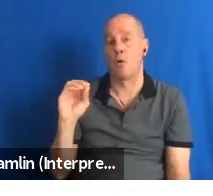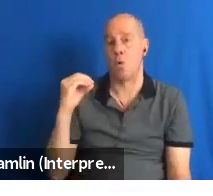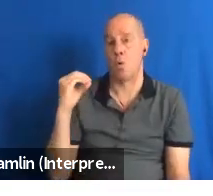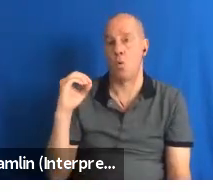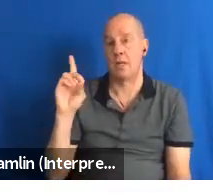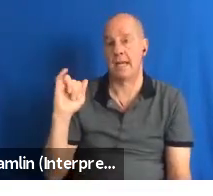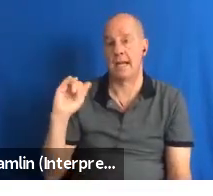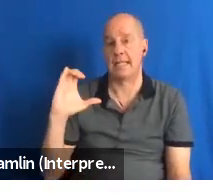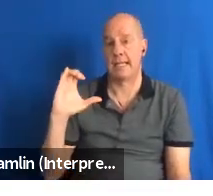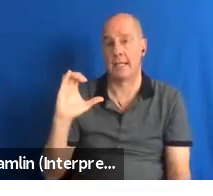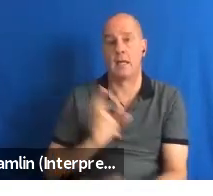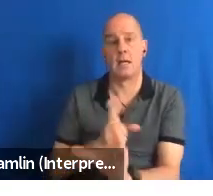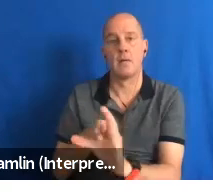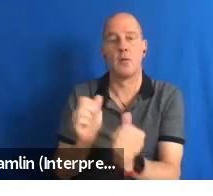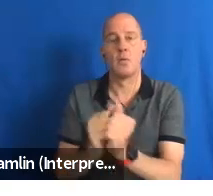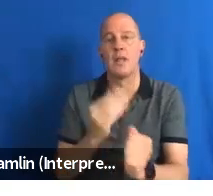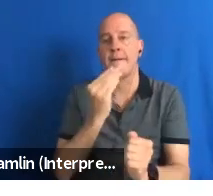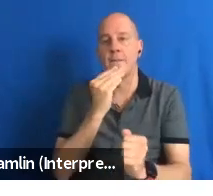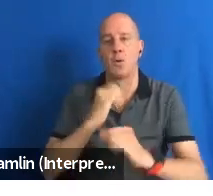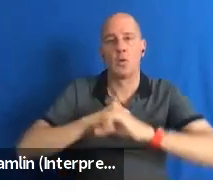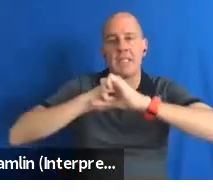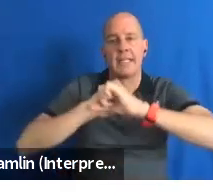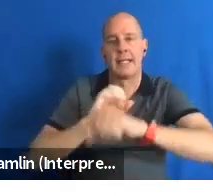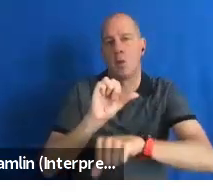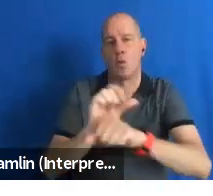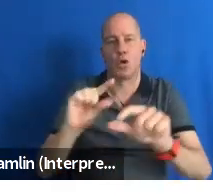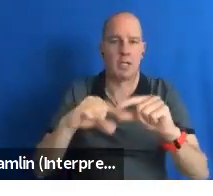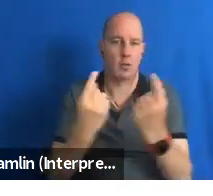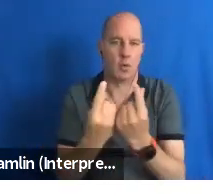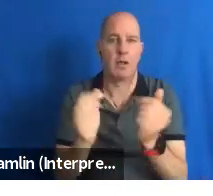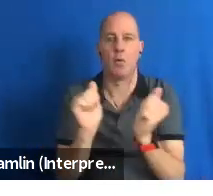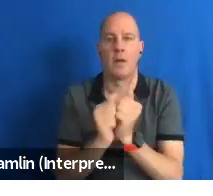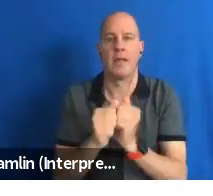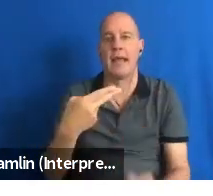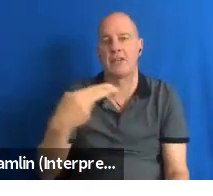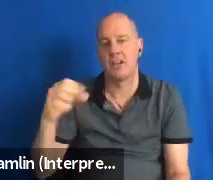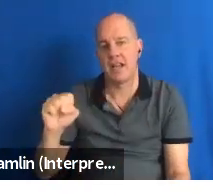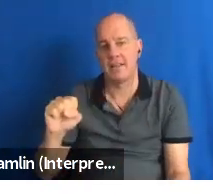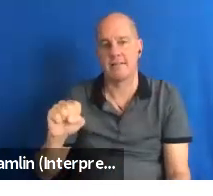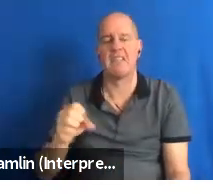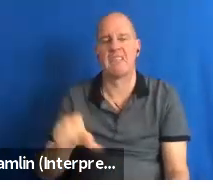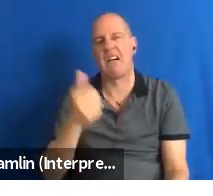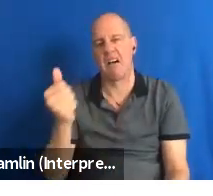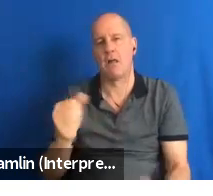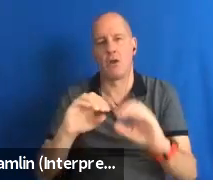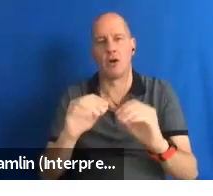in a food security working group with HHS and a number of different agencies,